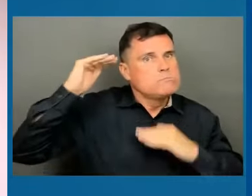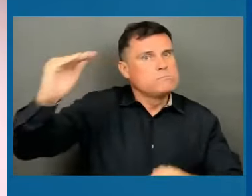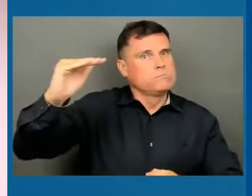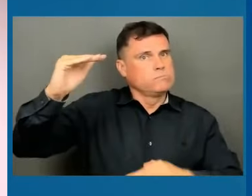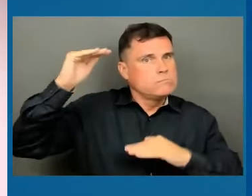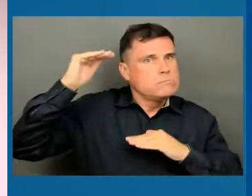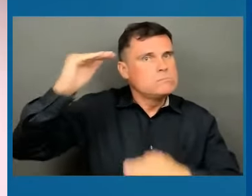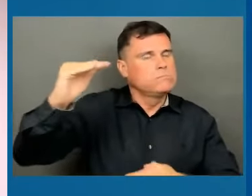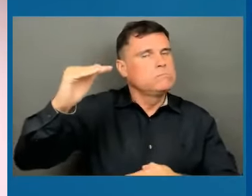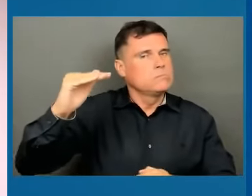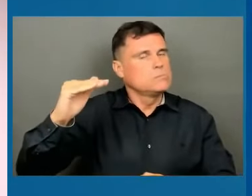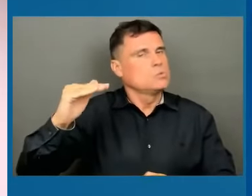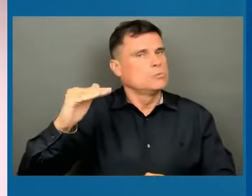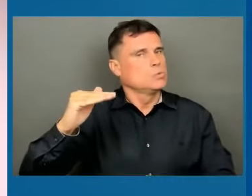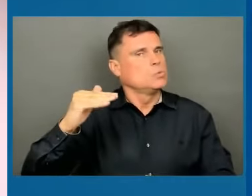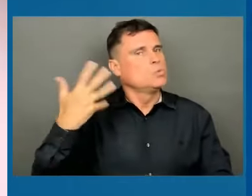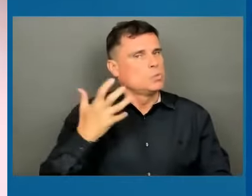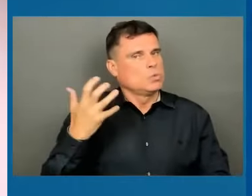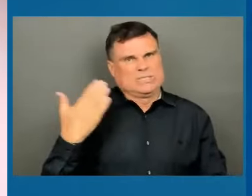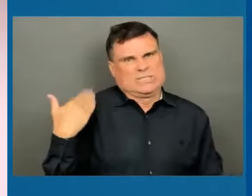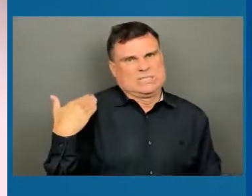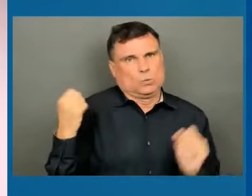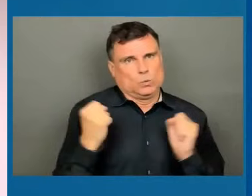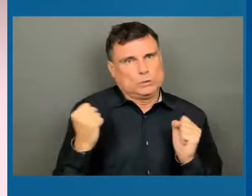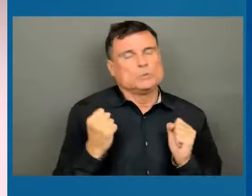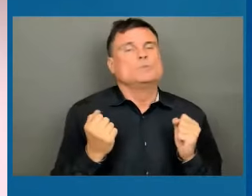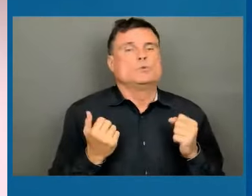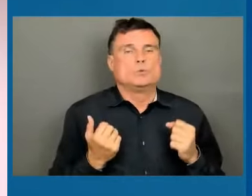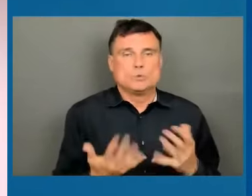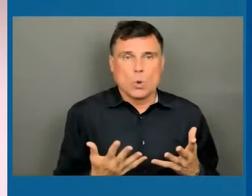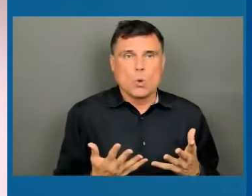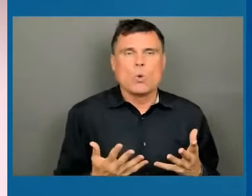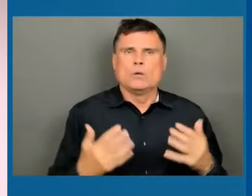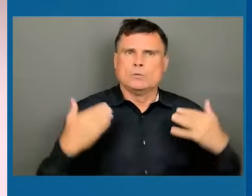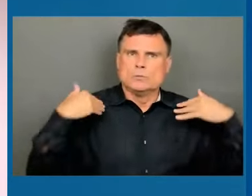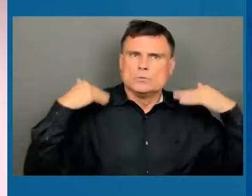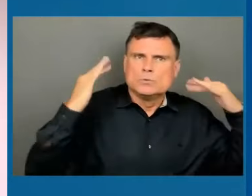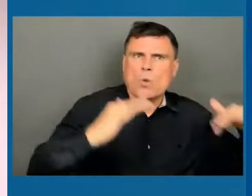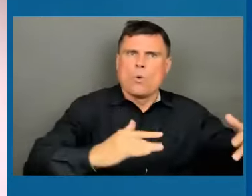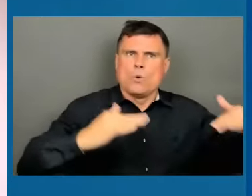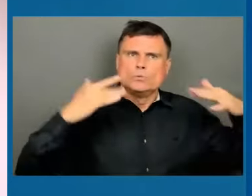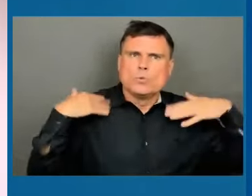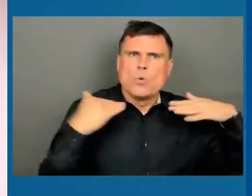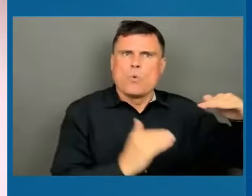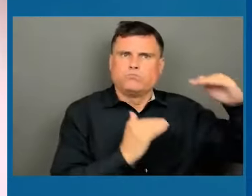rip rip. That snow is not